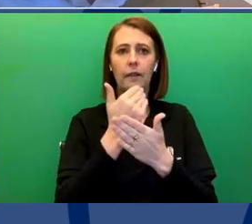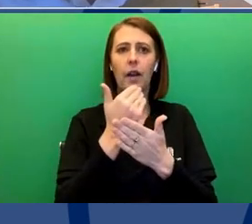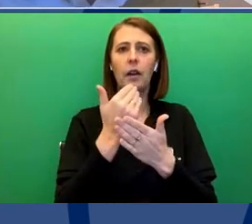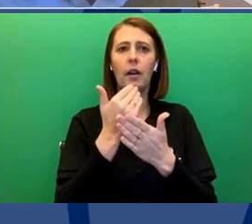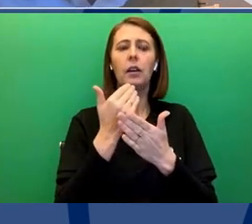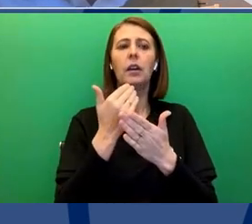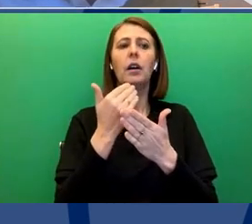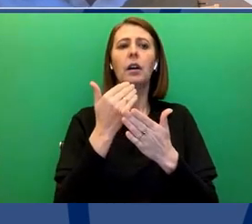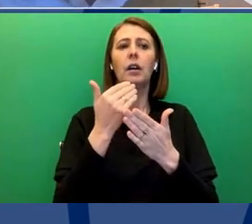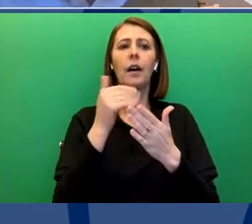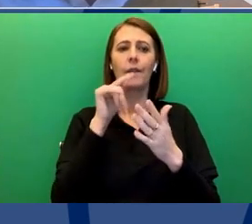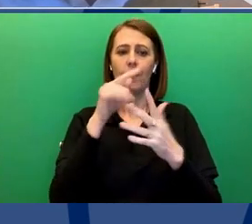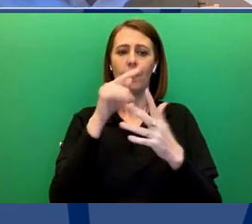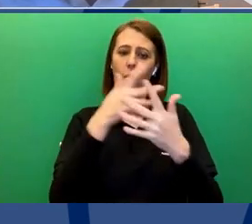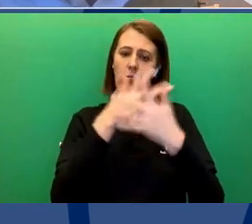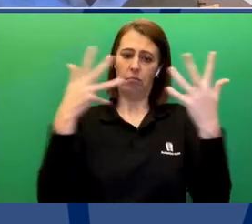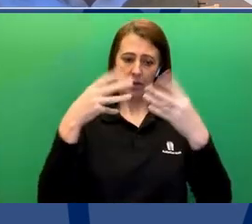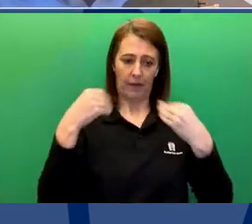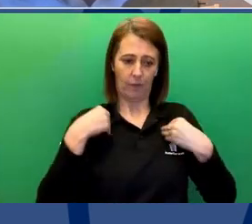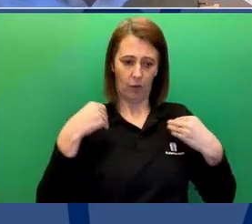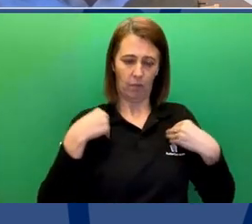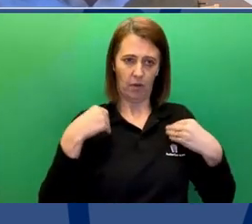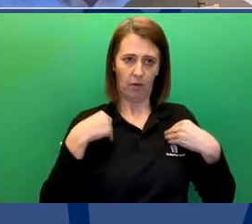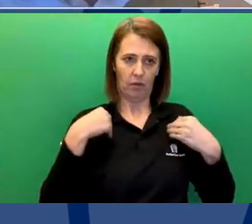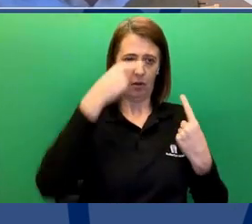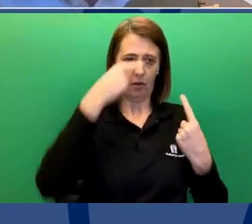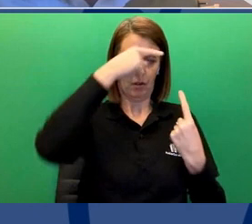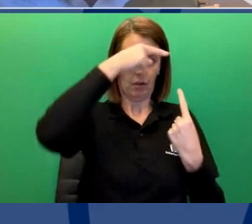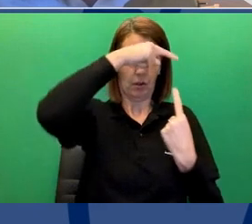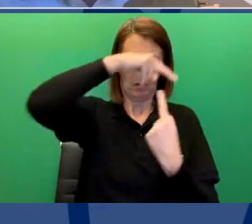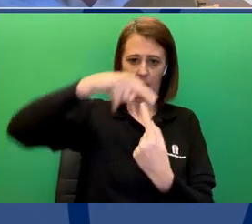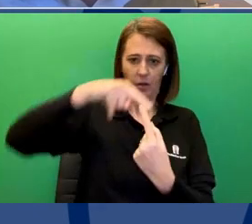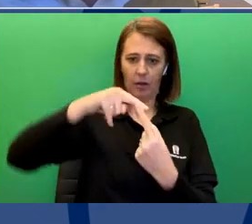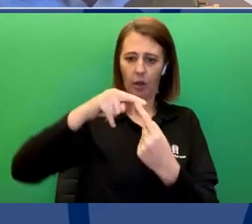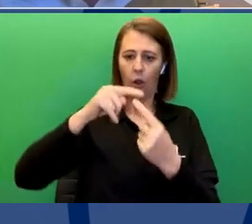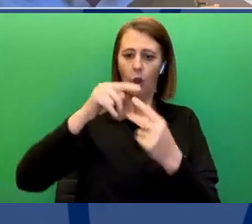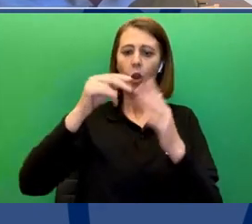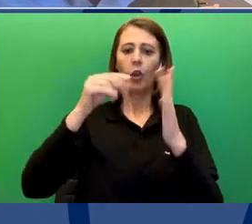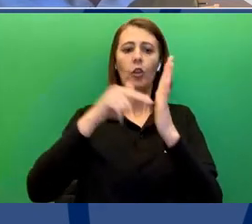is the aggregated annual turnover of that firm and it includes foreign affiliate revenue.